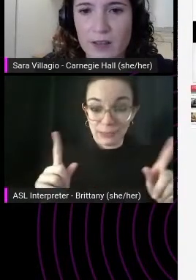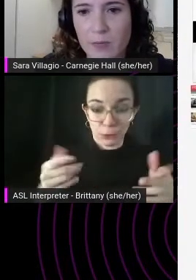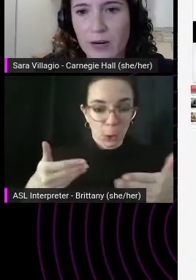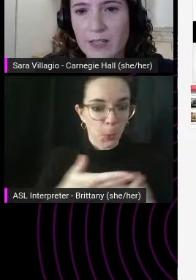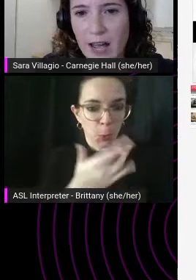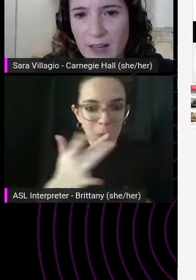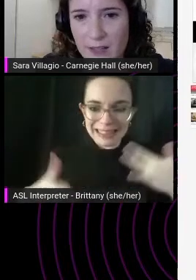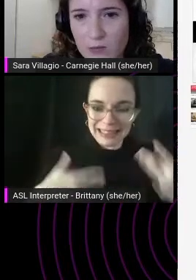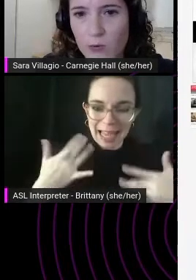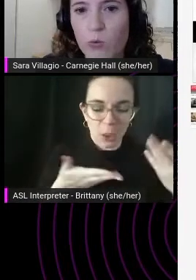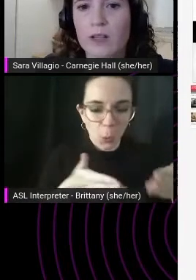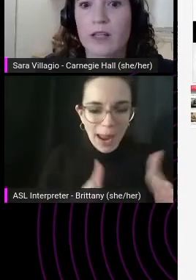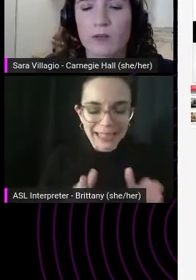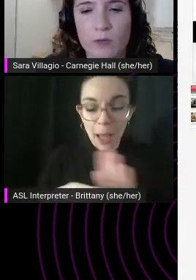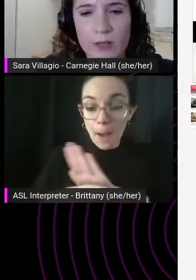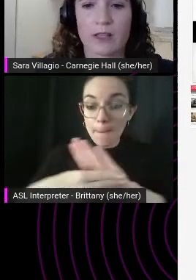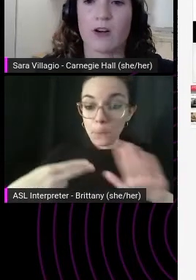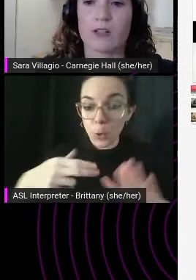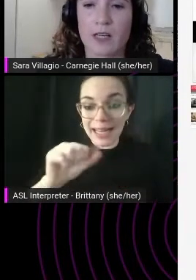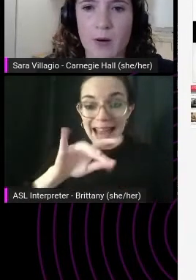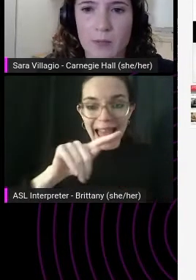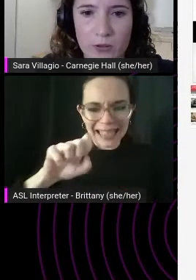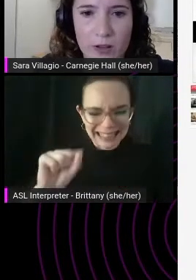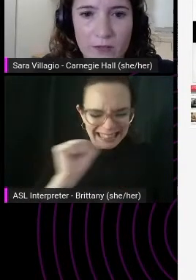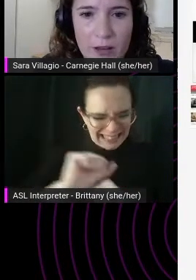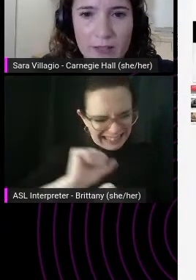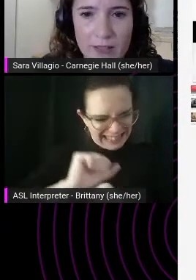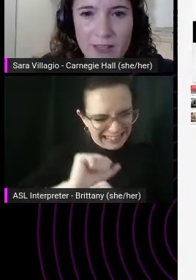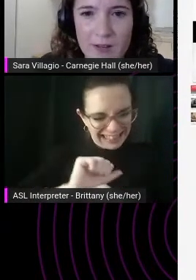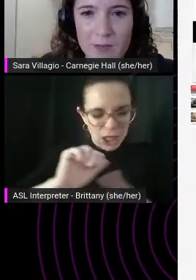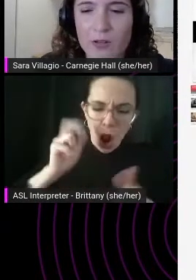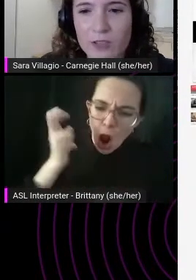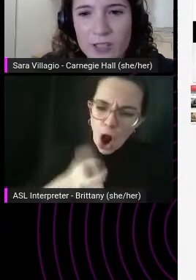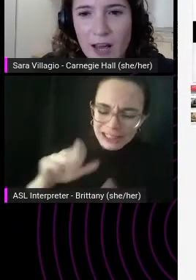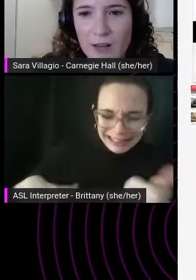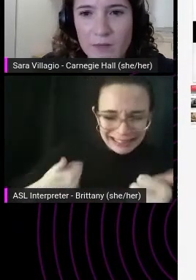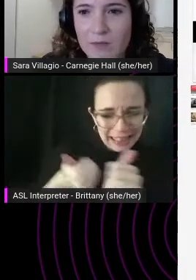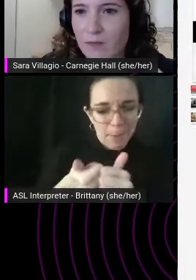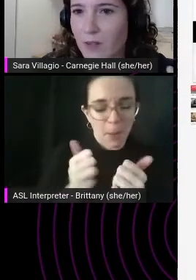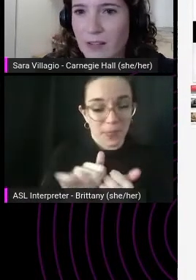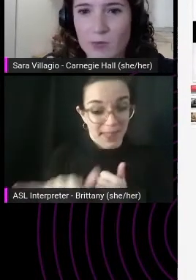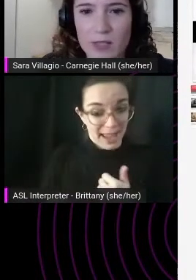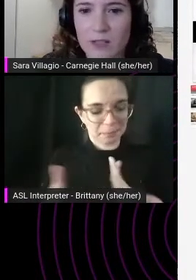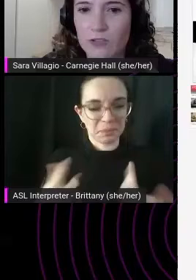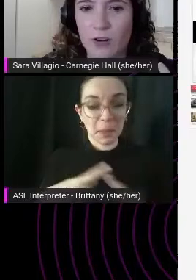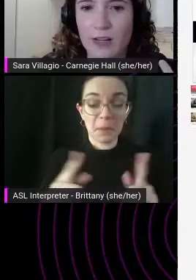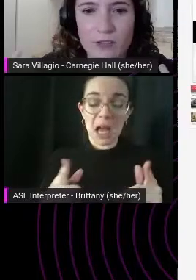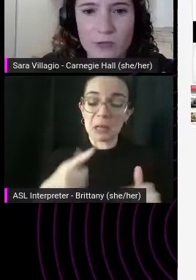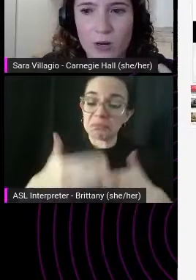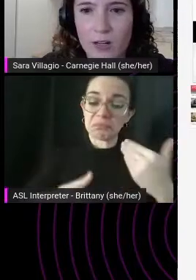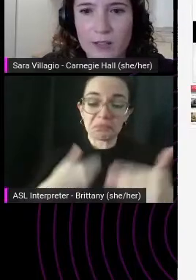And the brand assets were working really hard to keep up with all that. But over time, as we tried to work on